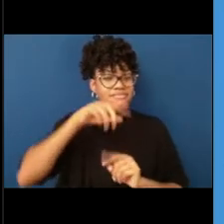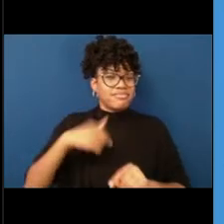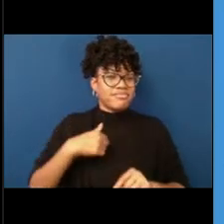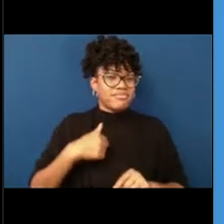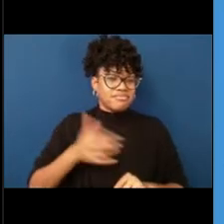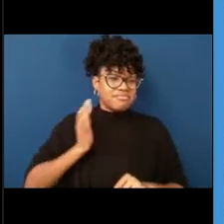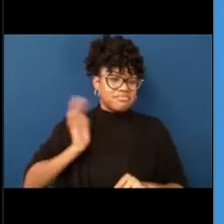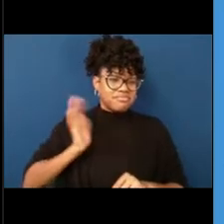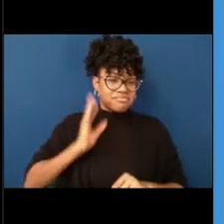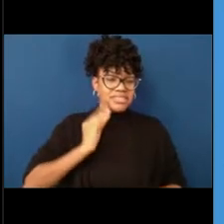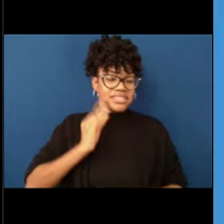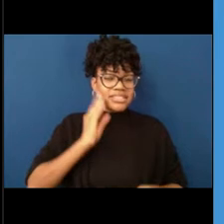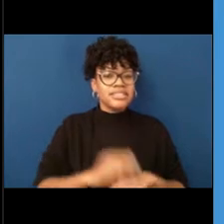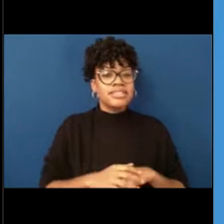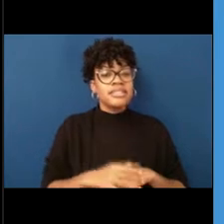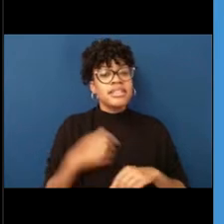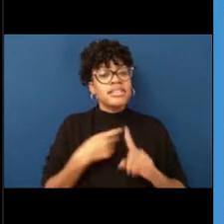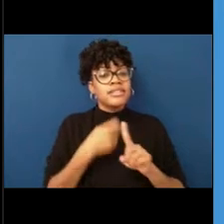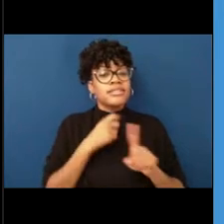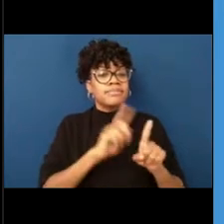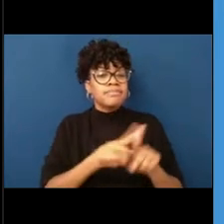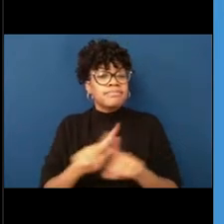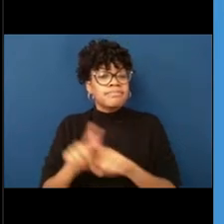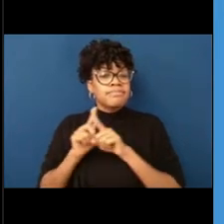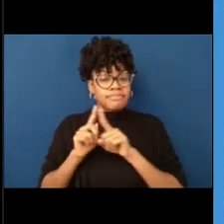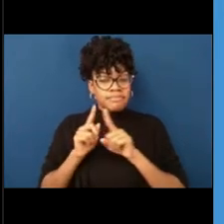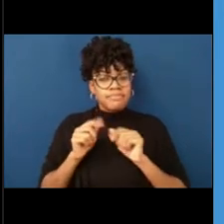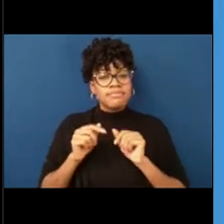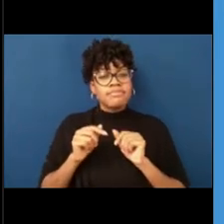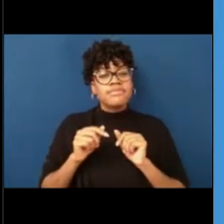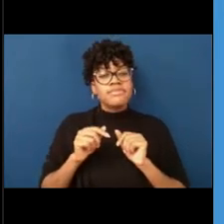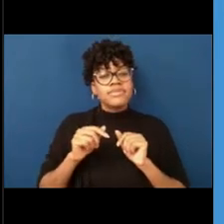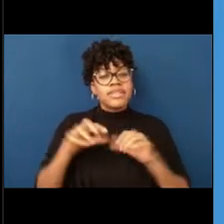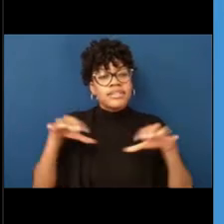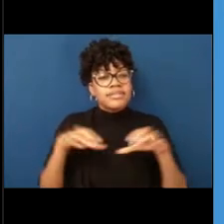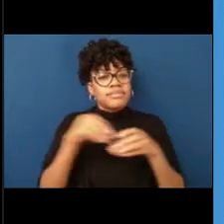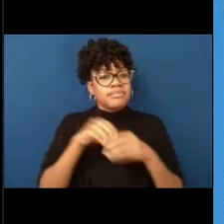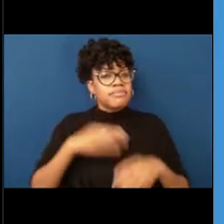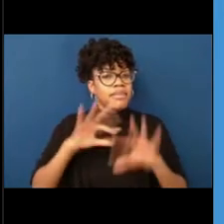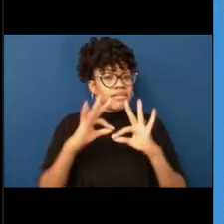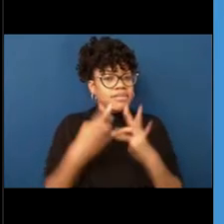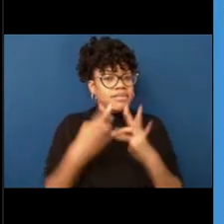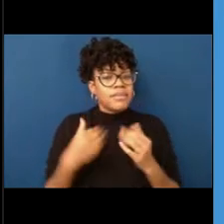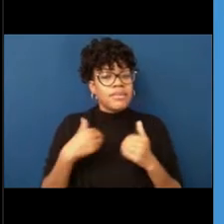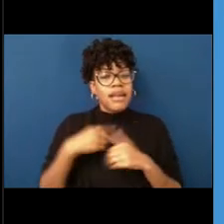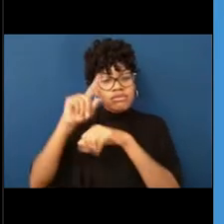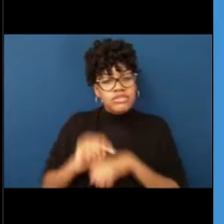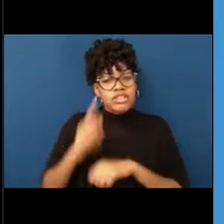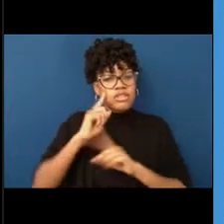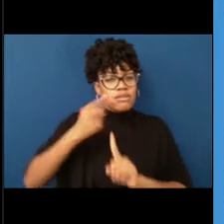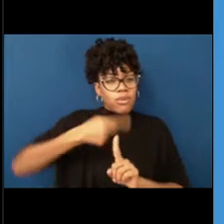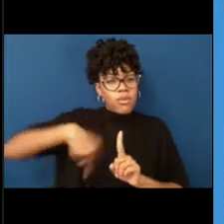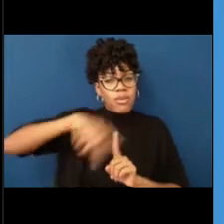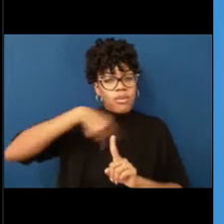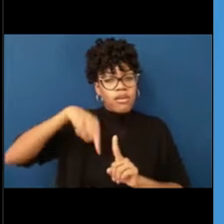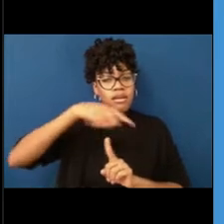I descend from a line of traditional hula and cultural practitioners and Hawaiian language newspaper editors